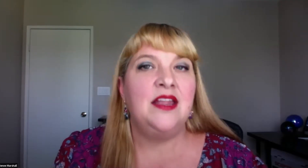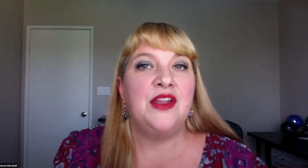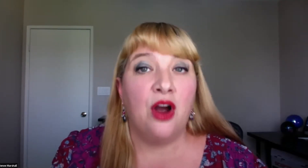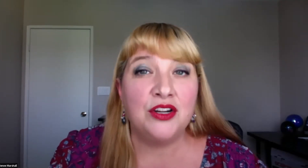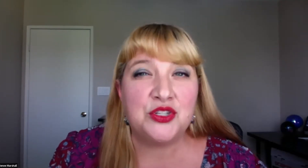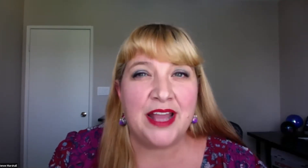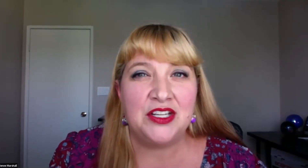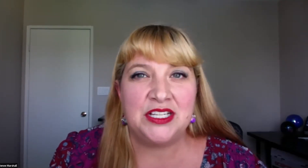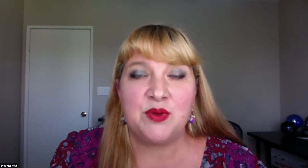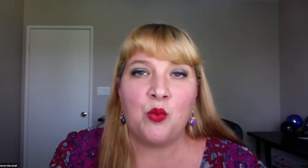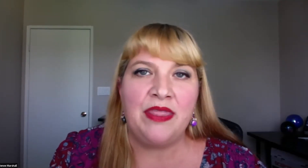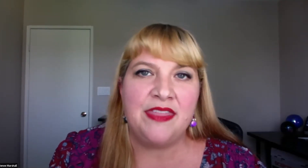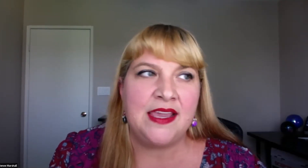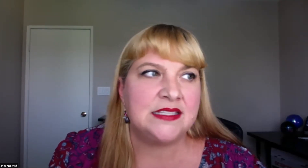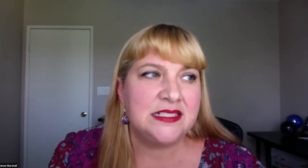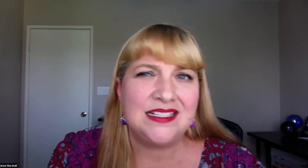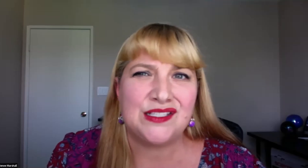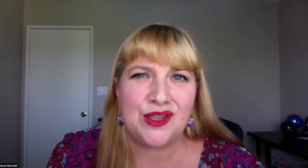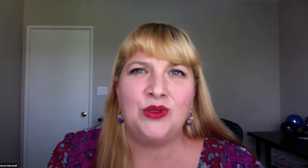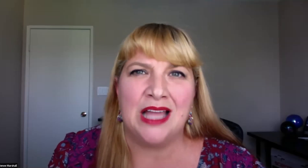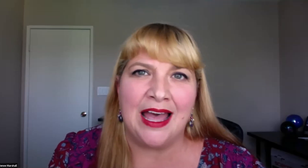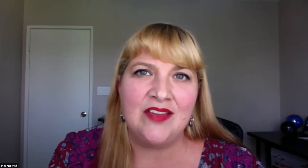Renee Marshall: There are strategies. But one thing is this is so live